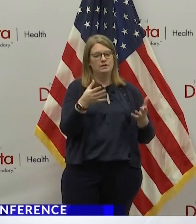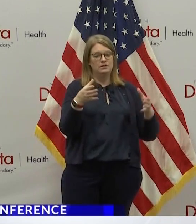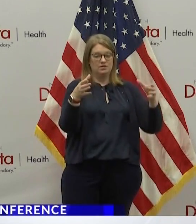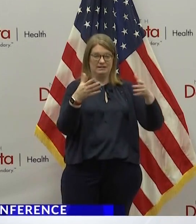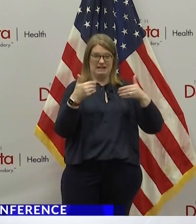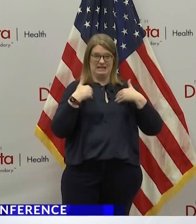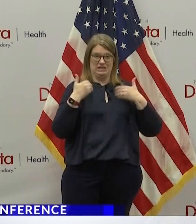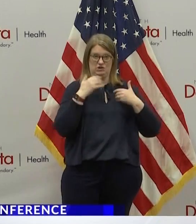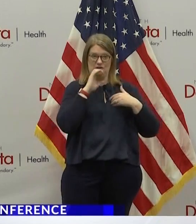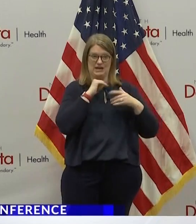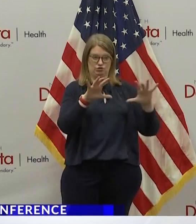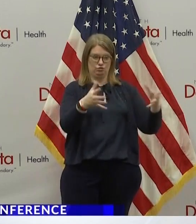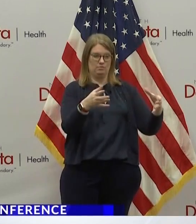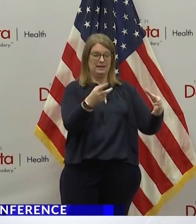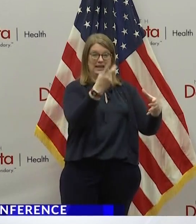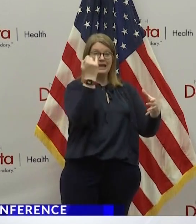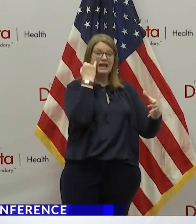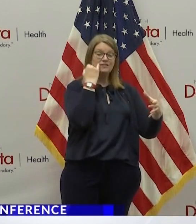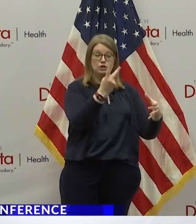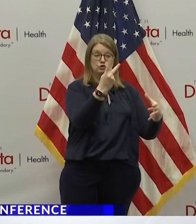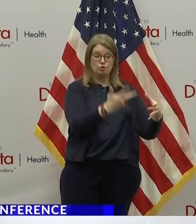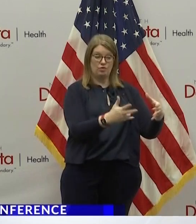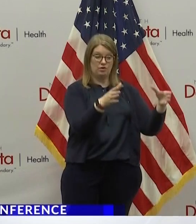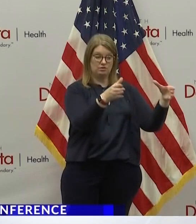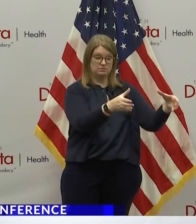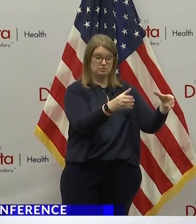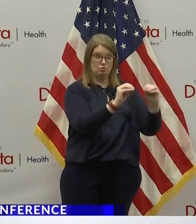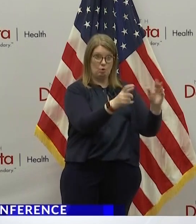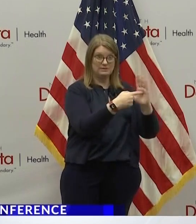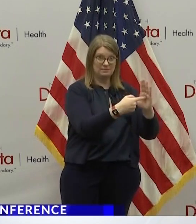CAN BE PRESYMPTOMATIC OR A ASYMPTOMATIC.